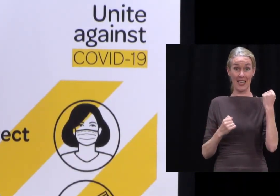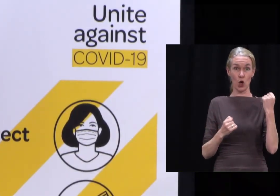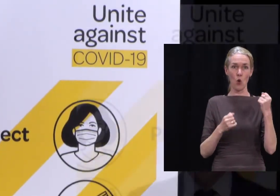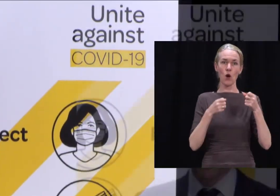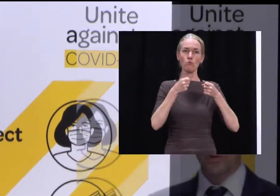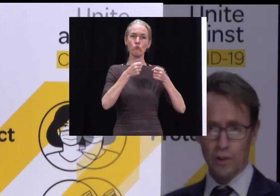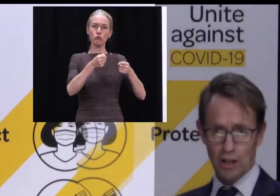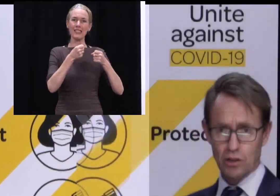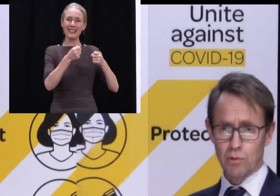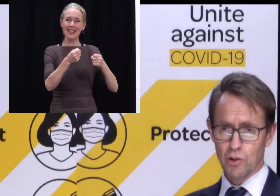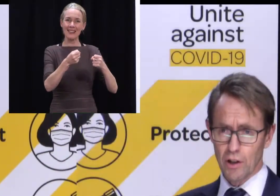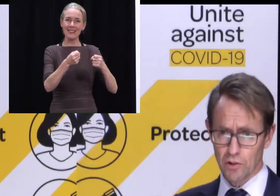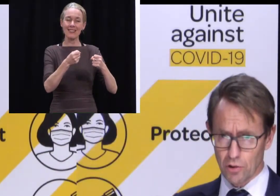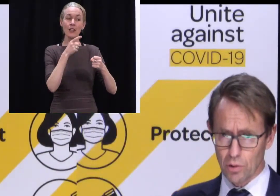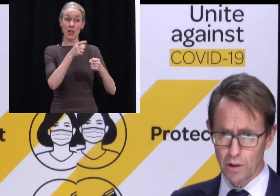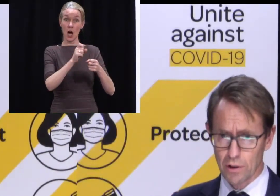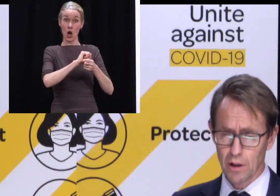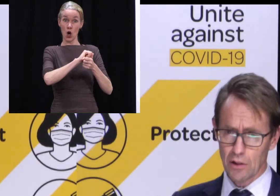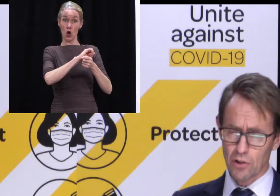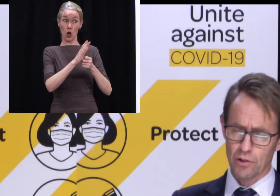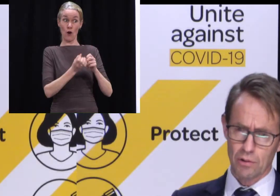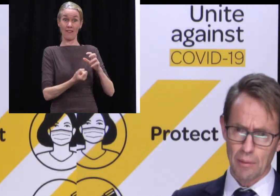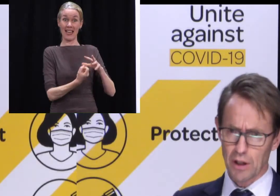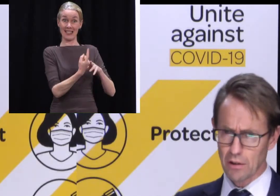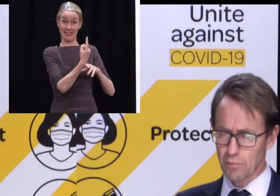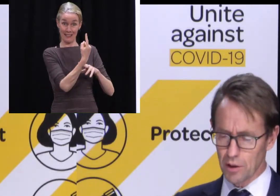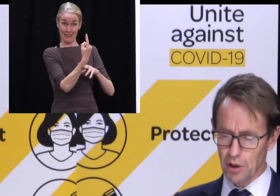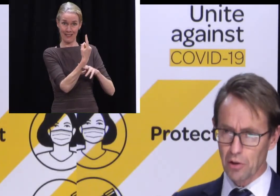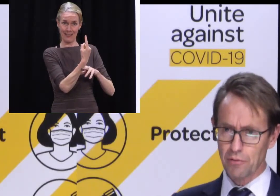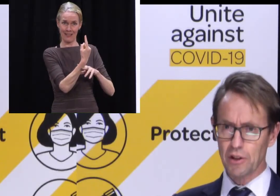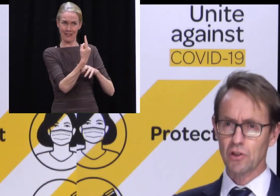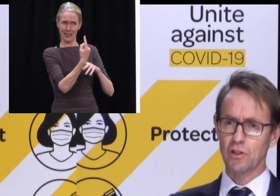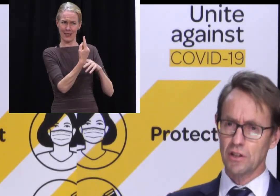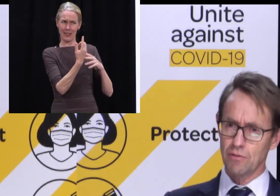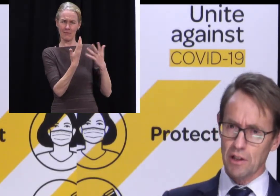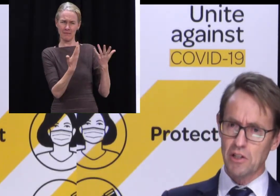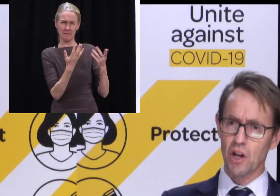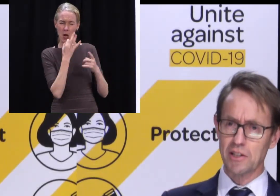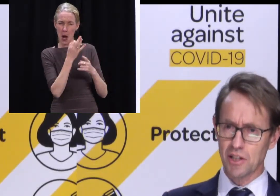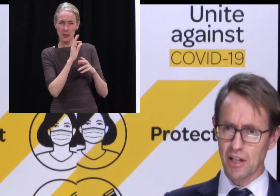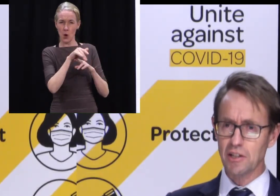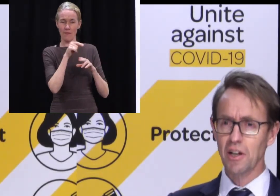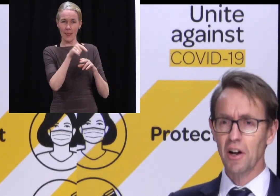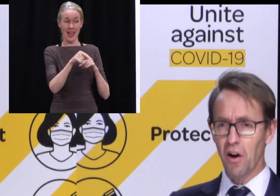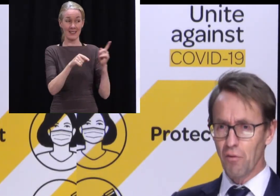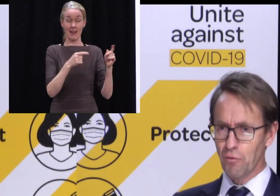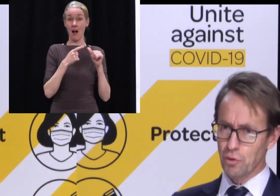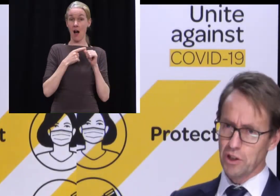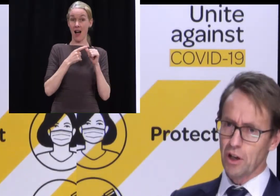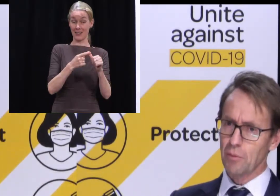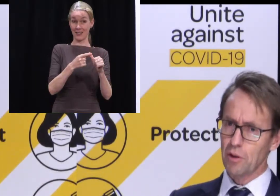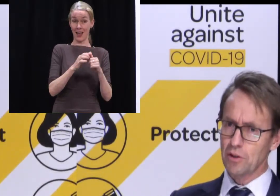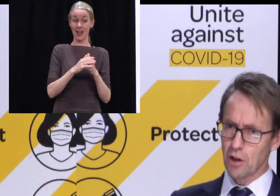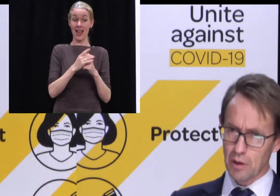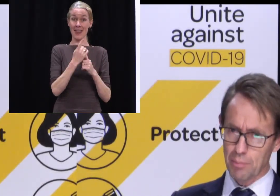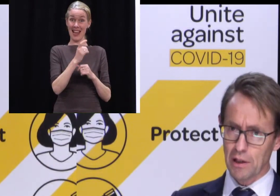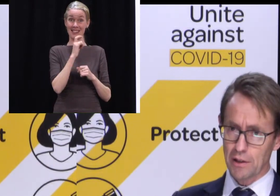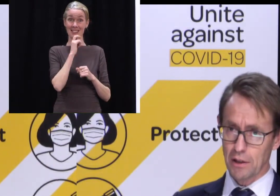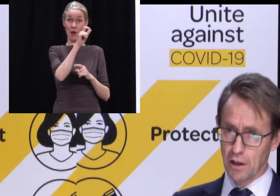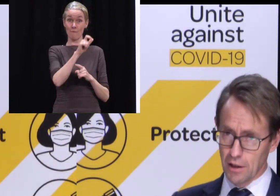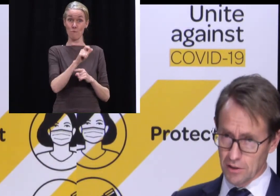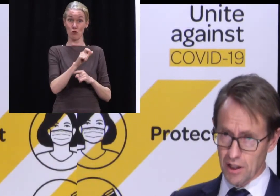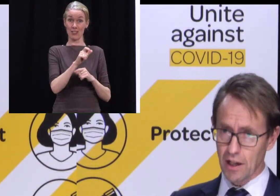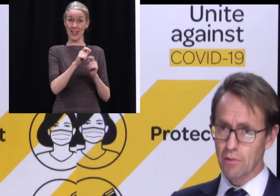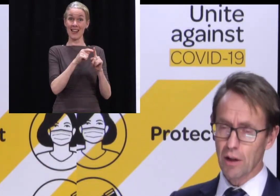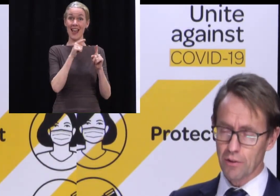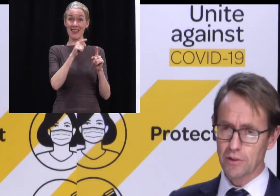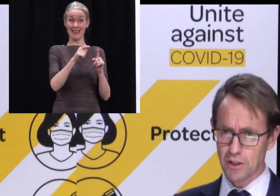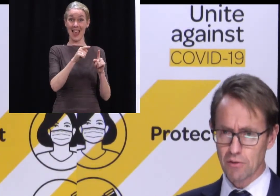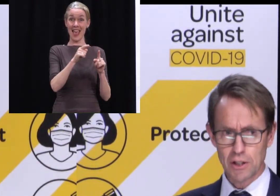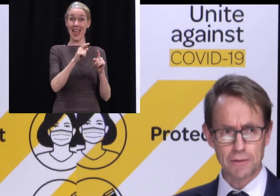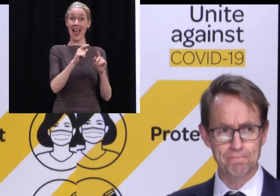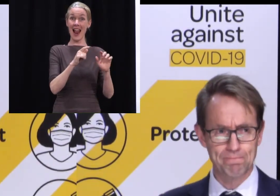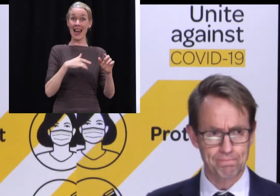Spring Hill case, is that part